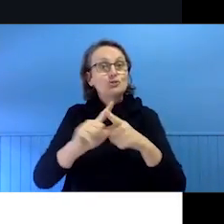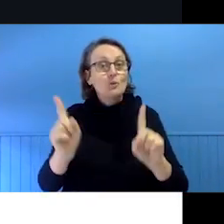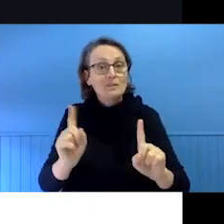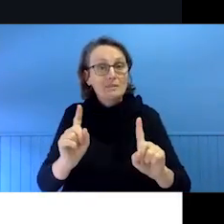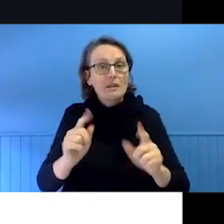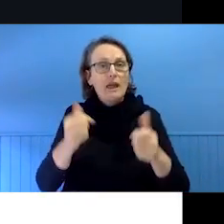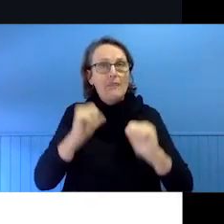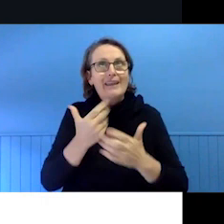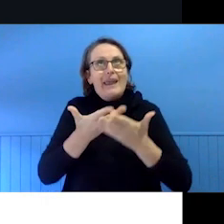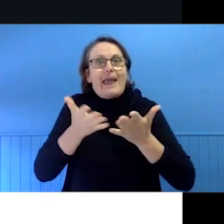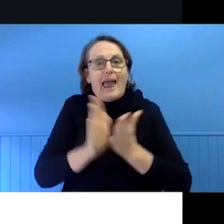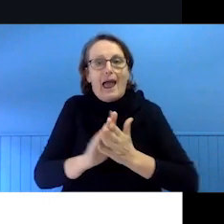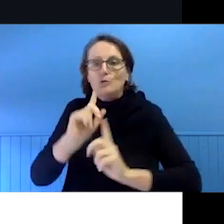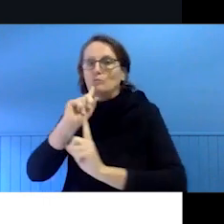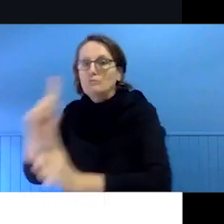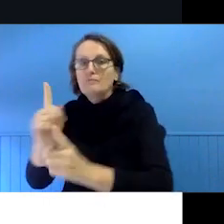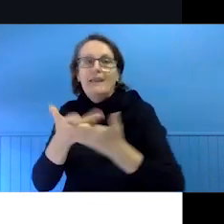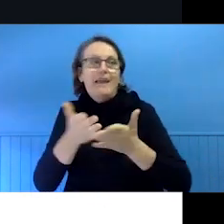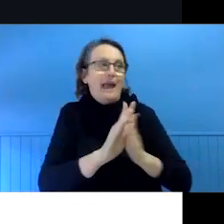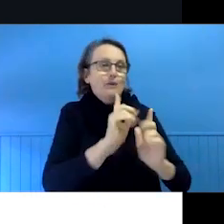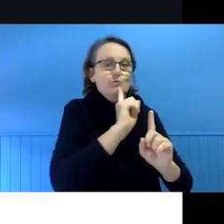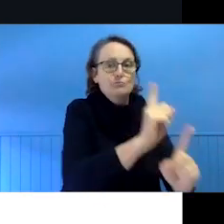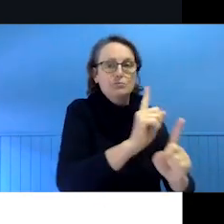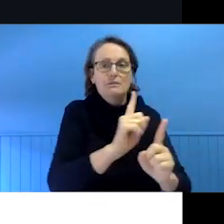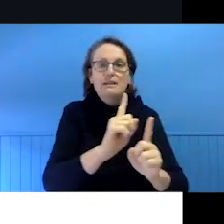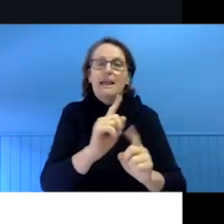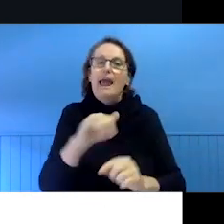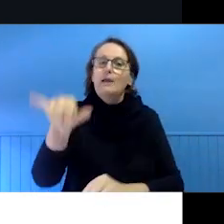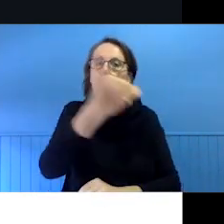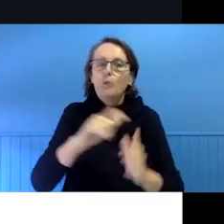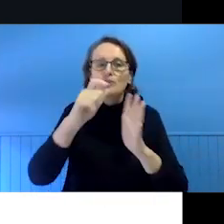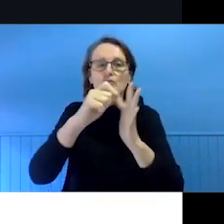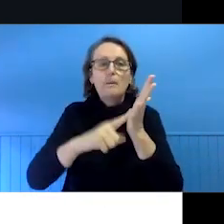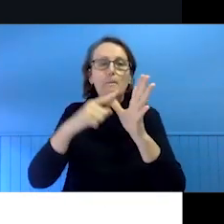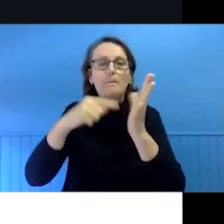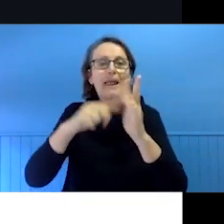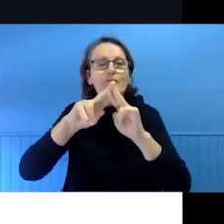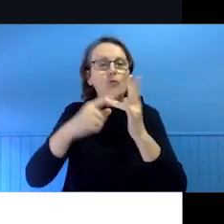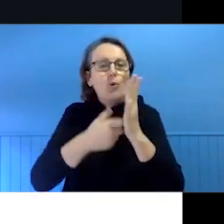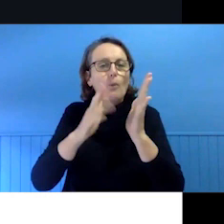about which platform is the best communication platform to reach each segment.